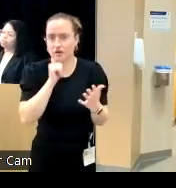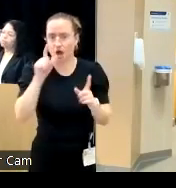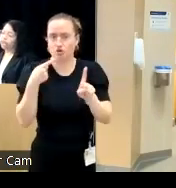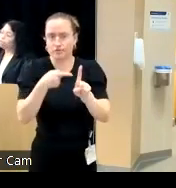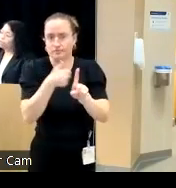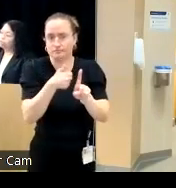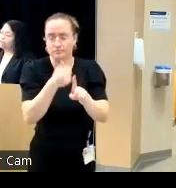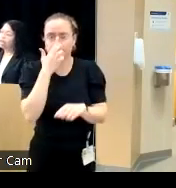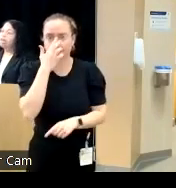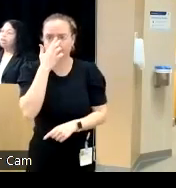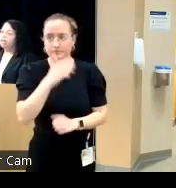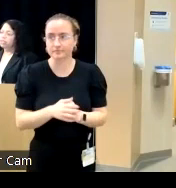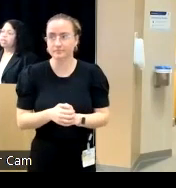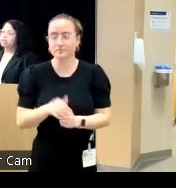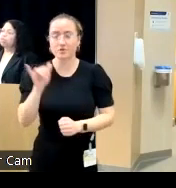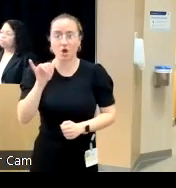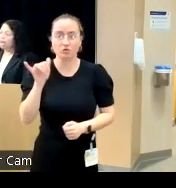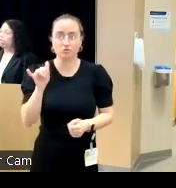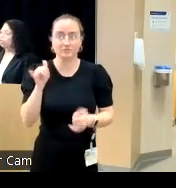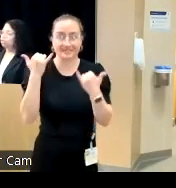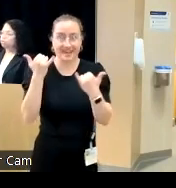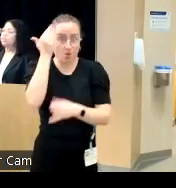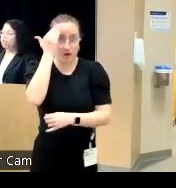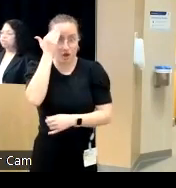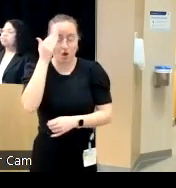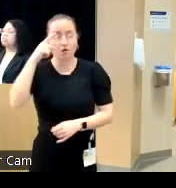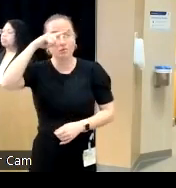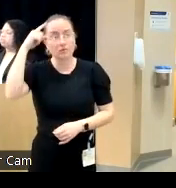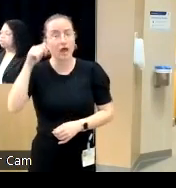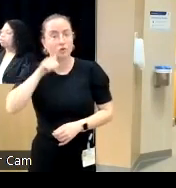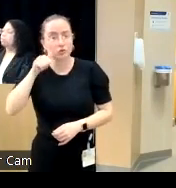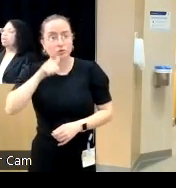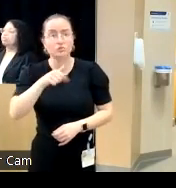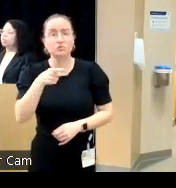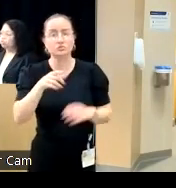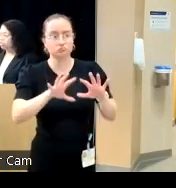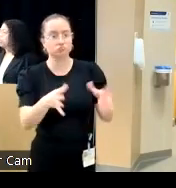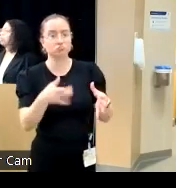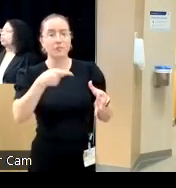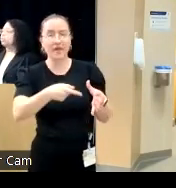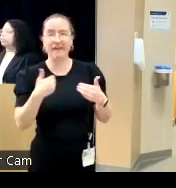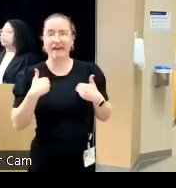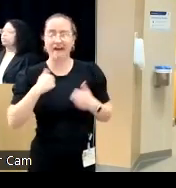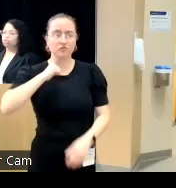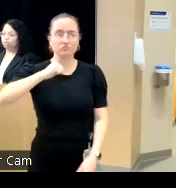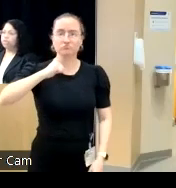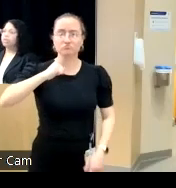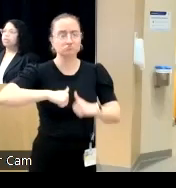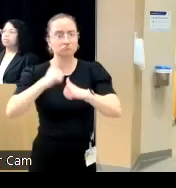I've shared with you today is that black girls do possess a certain amount of resilience strength